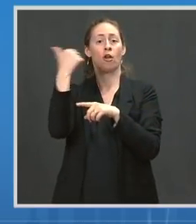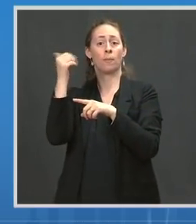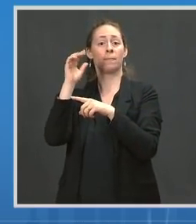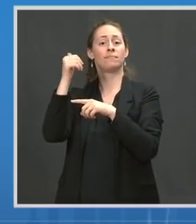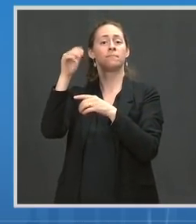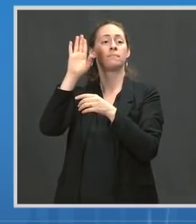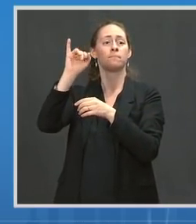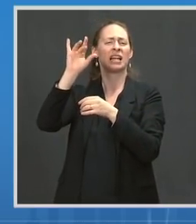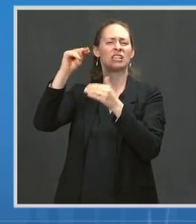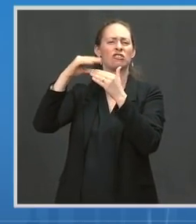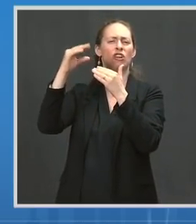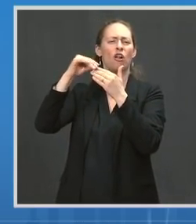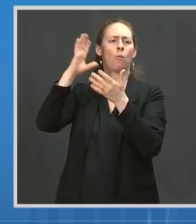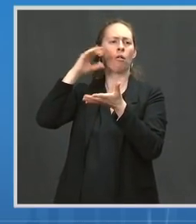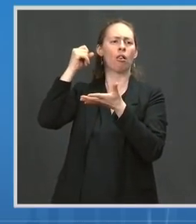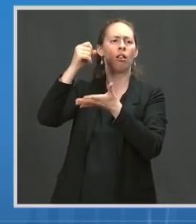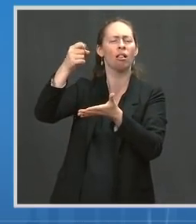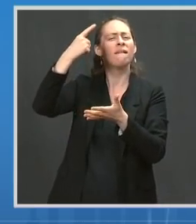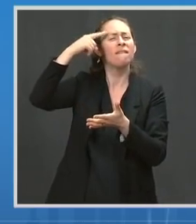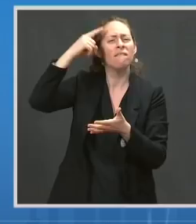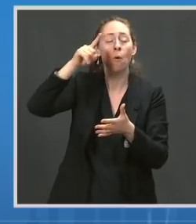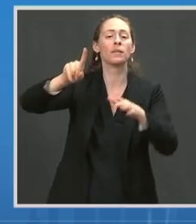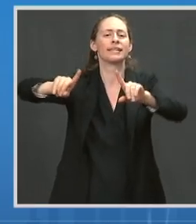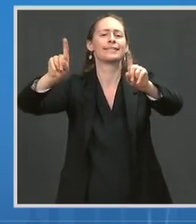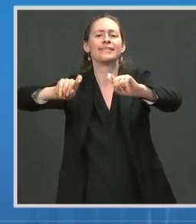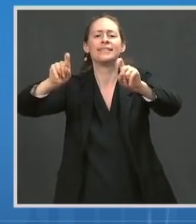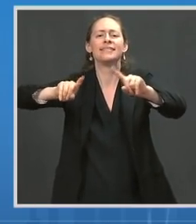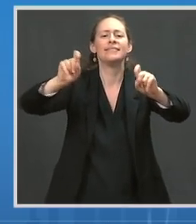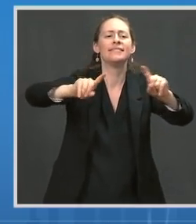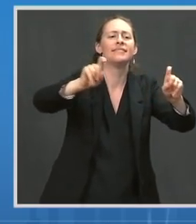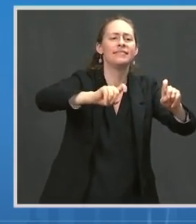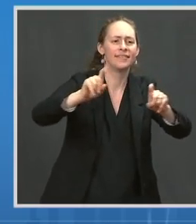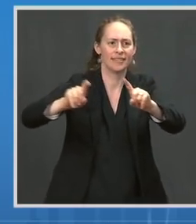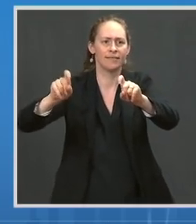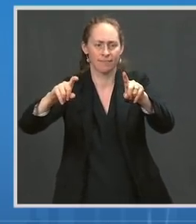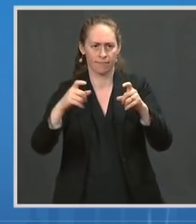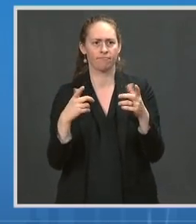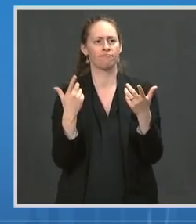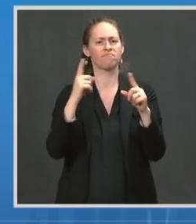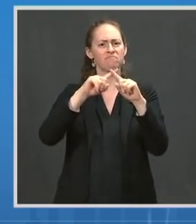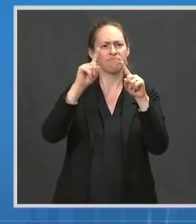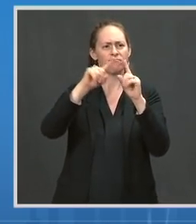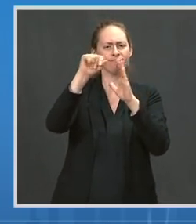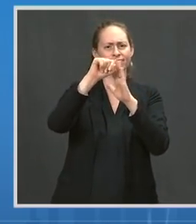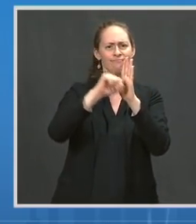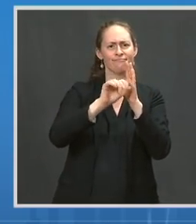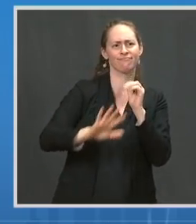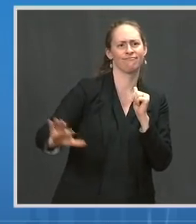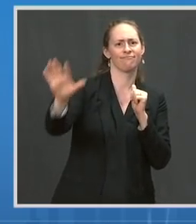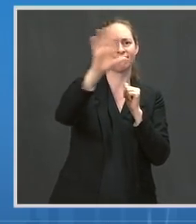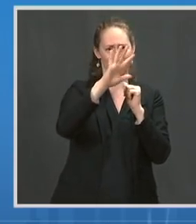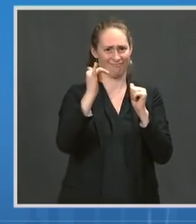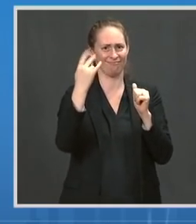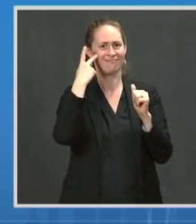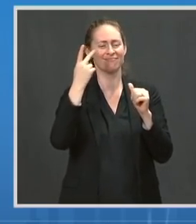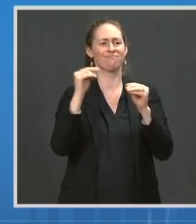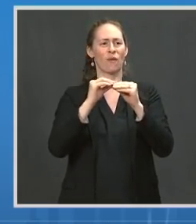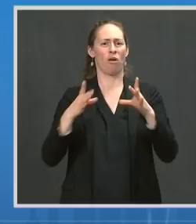We're doing a number of other things to work with individual states that are experiencing a rise in cases: providing more intensive support to get more shots